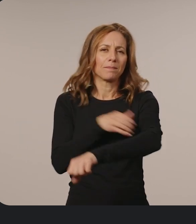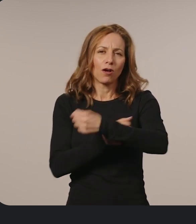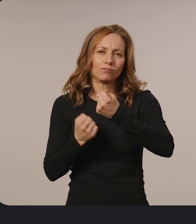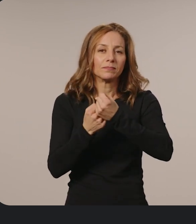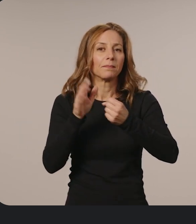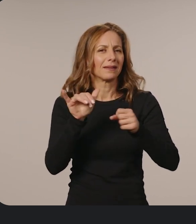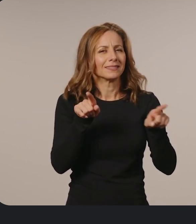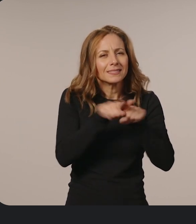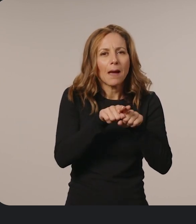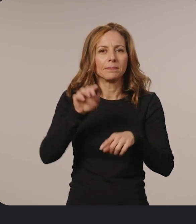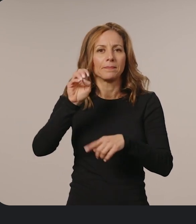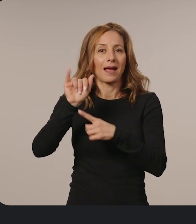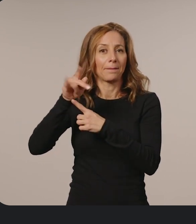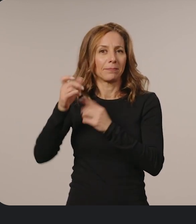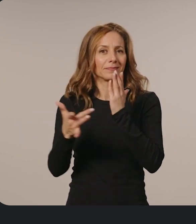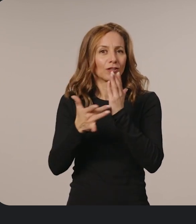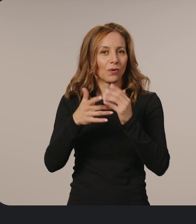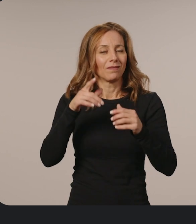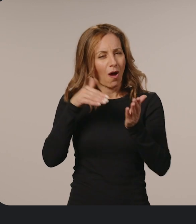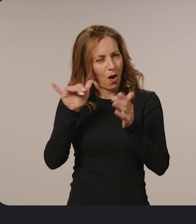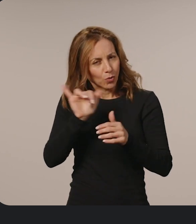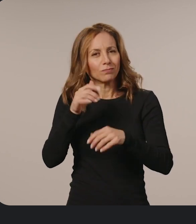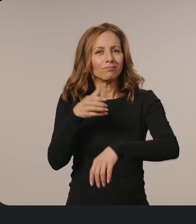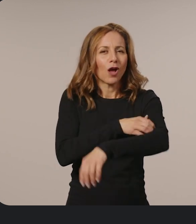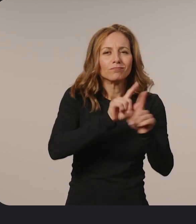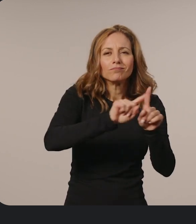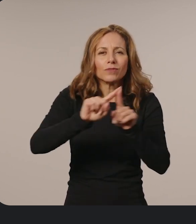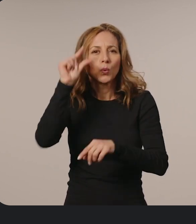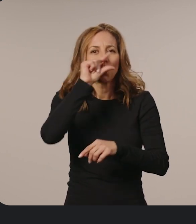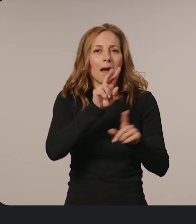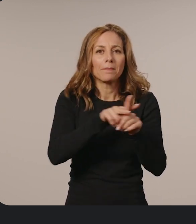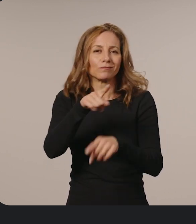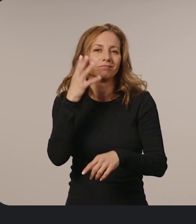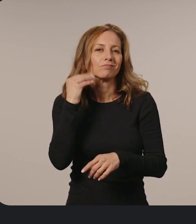by the same underlying MediaPipe technology that's also powering many of the Google applications